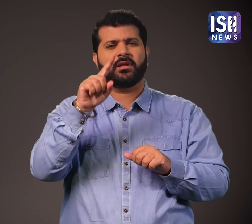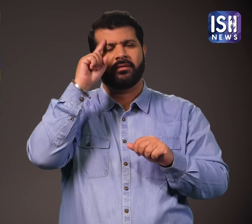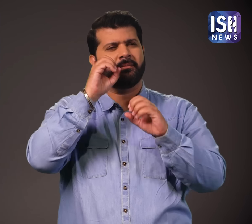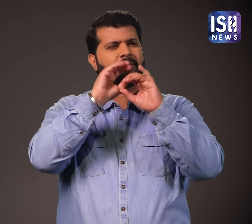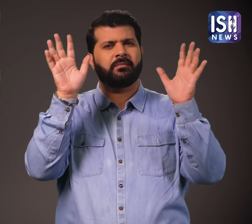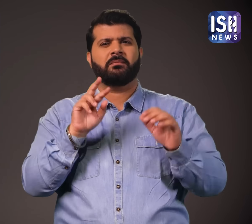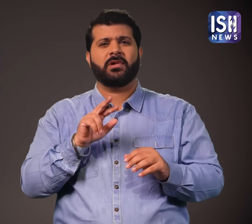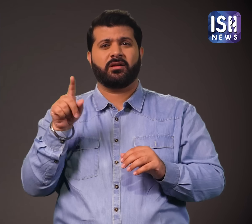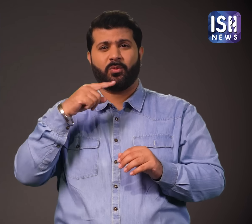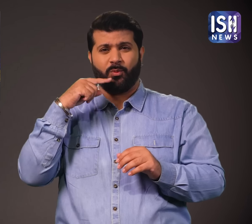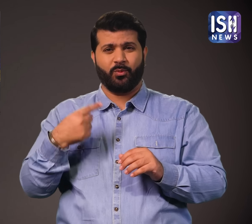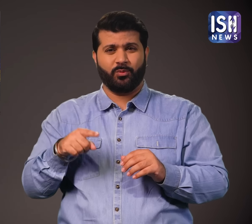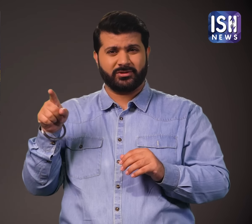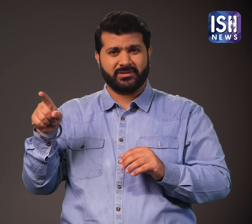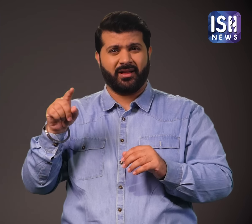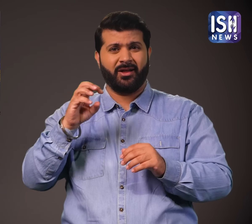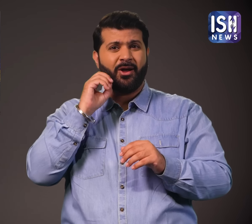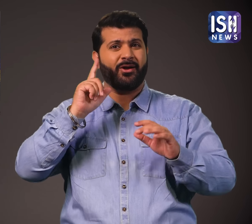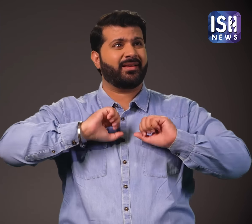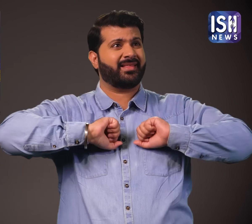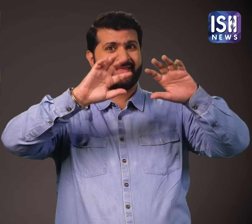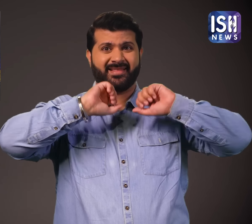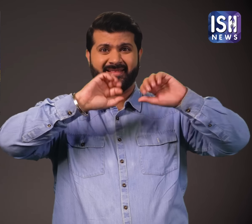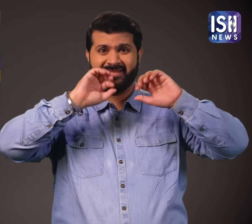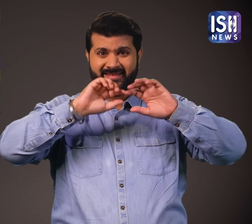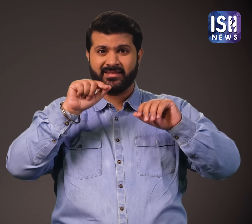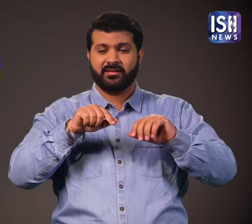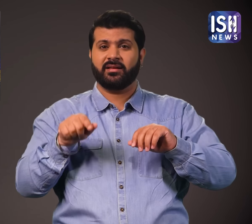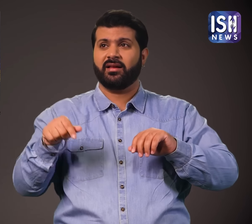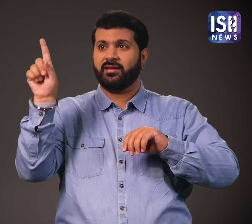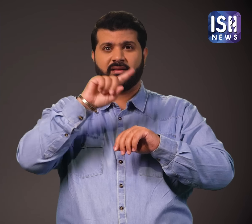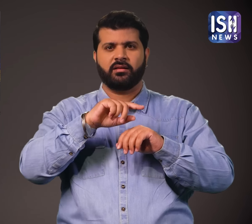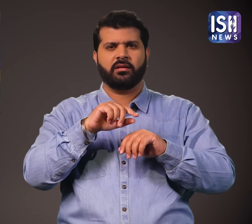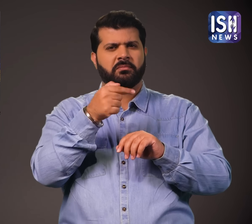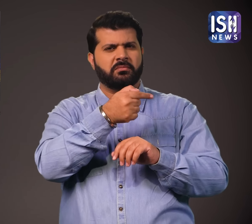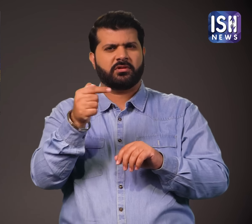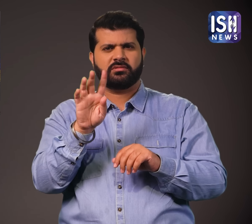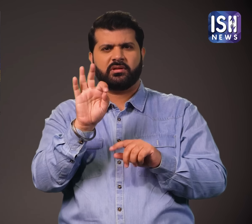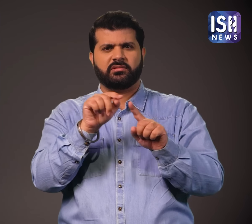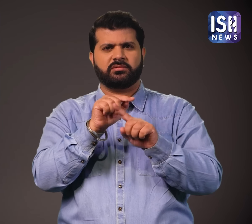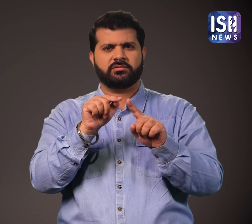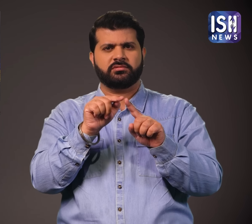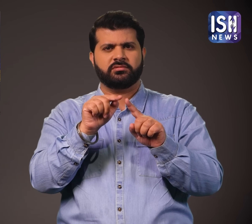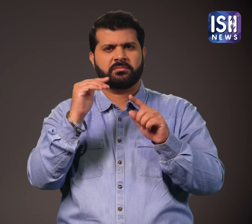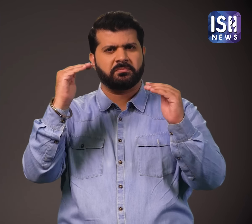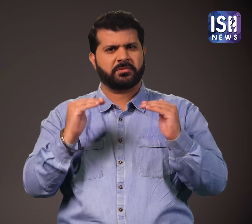Imagine this. Russia’s oil exports have reduced by 40%,